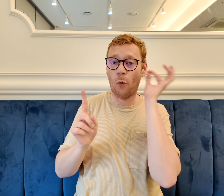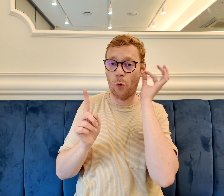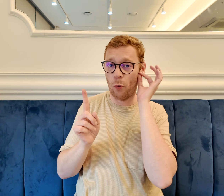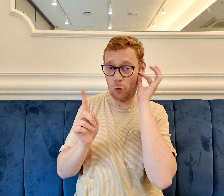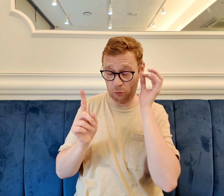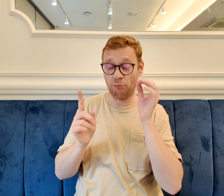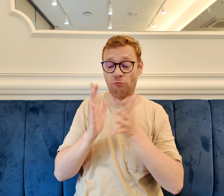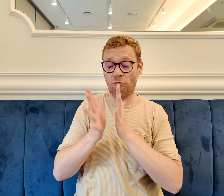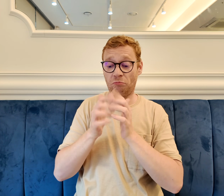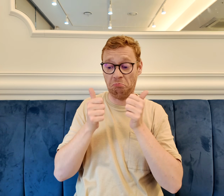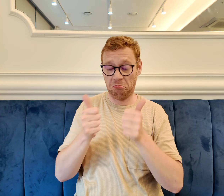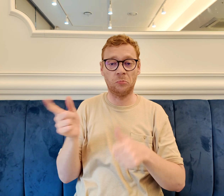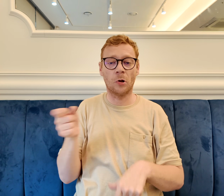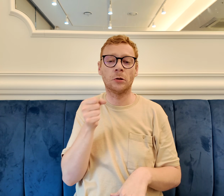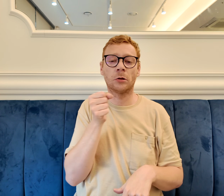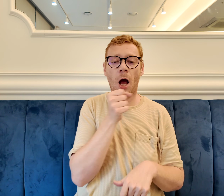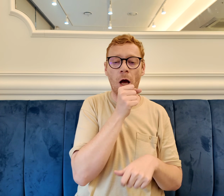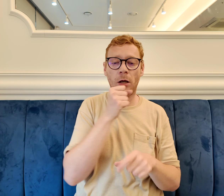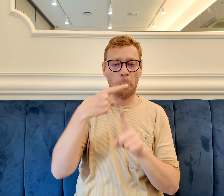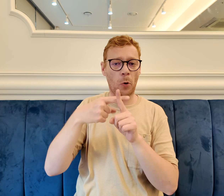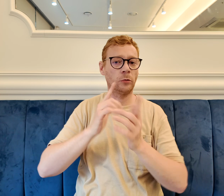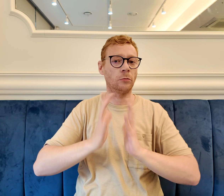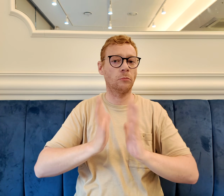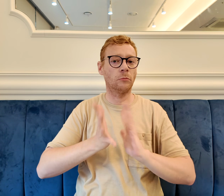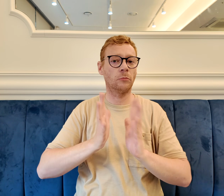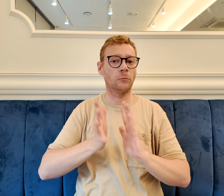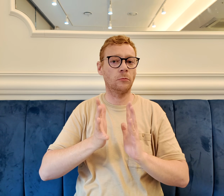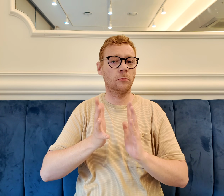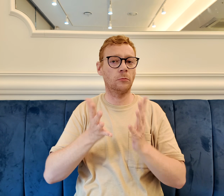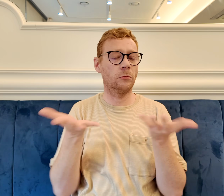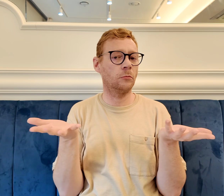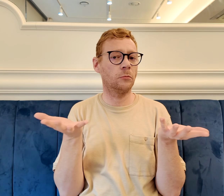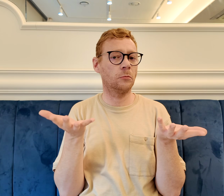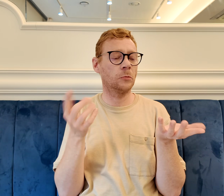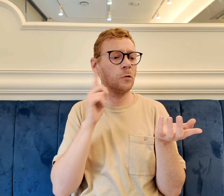eventually, the hearing person performs both on stage alone. That's when I think about this.